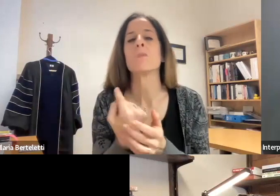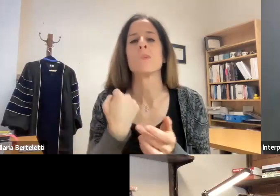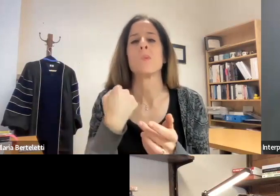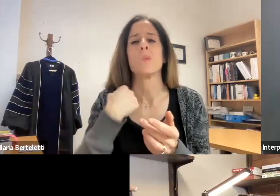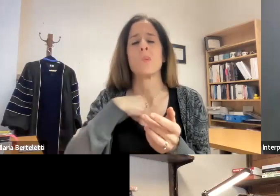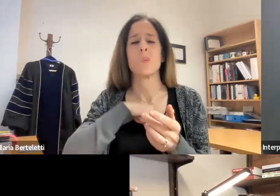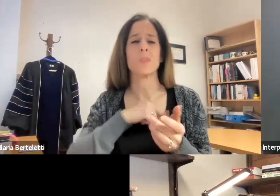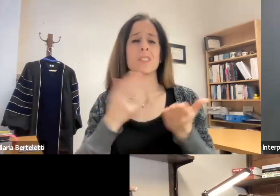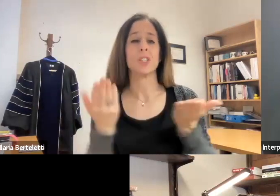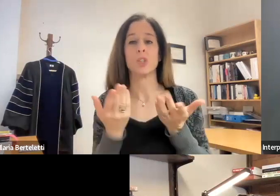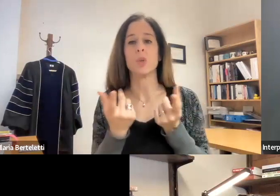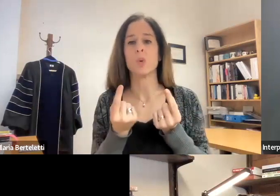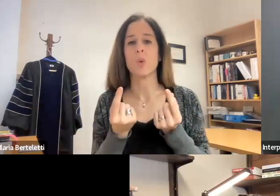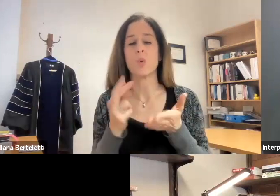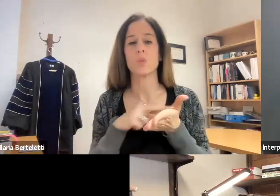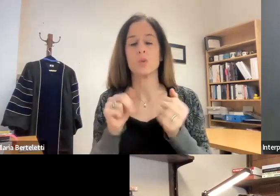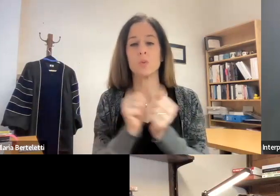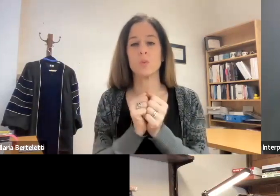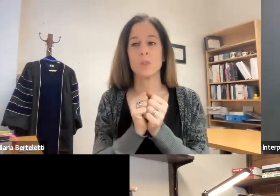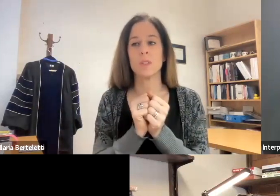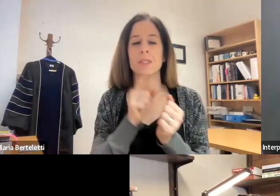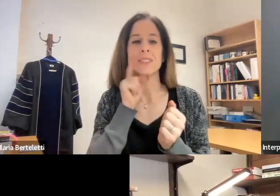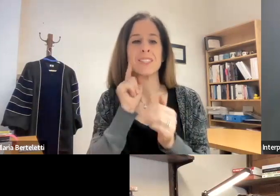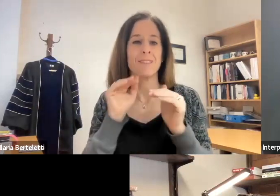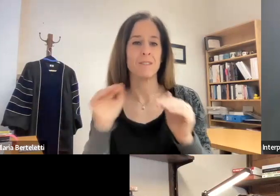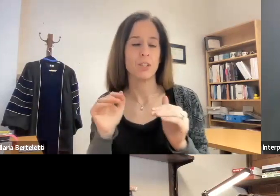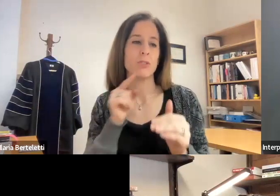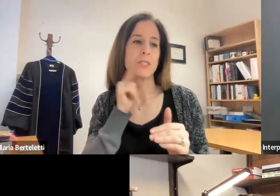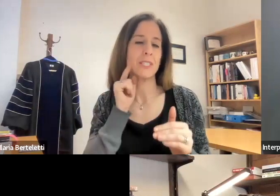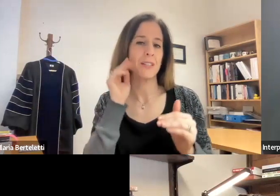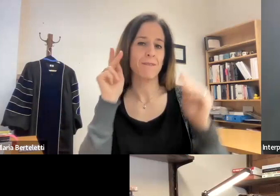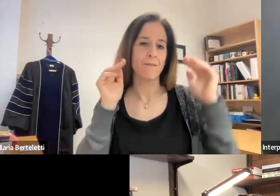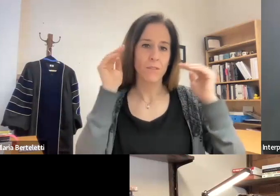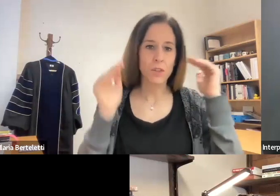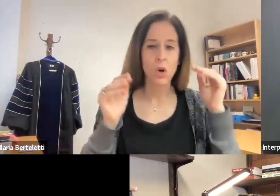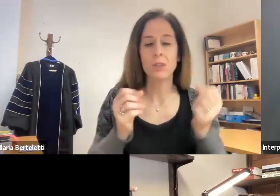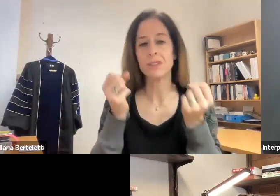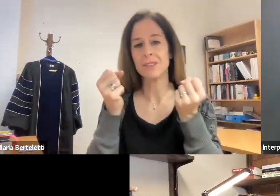And the one parallel with one thing you mentioned is that here we do research among the Deaf adults and child